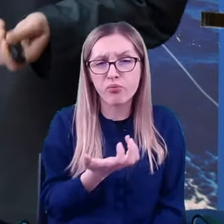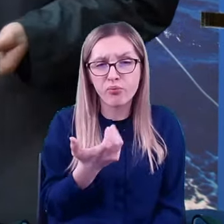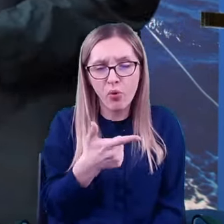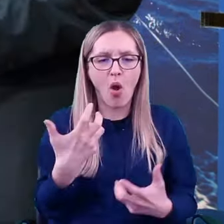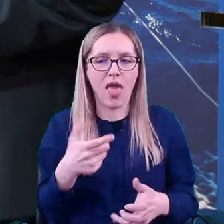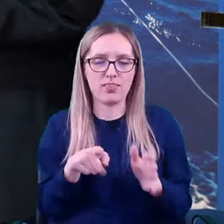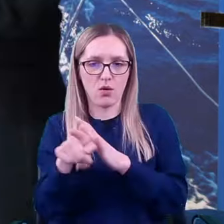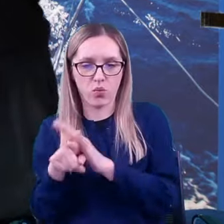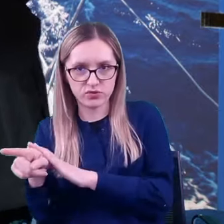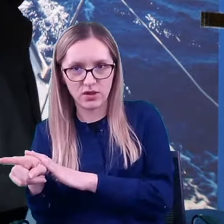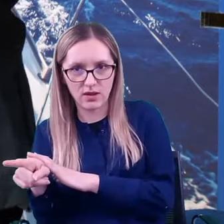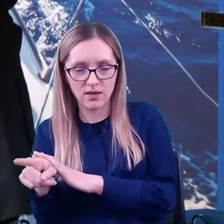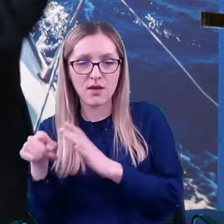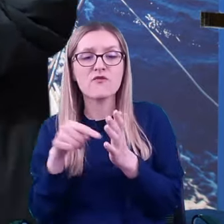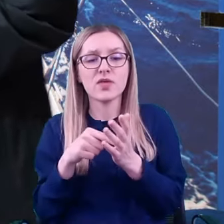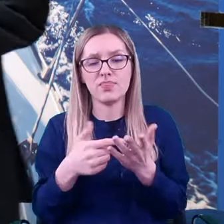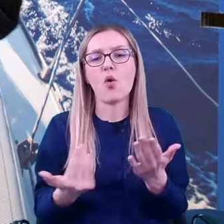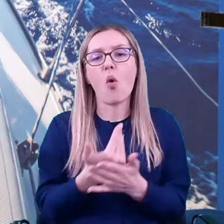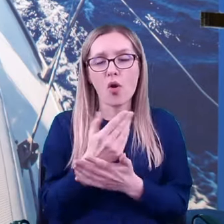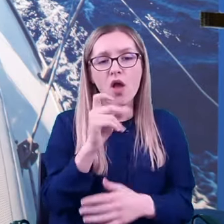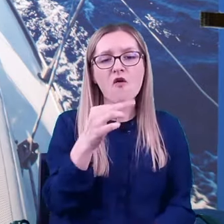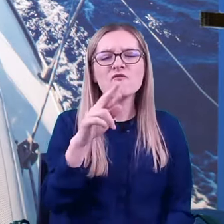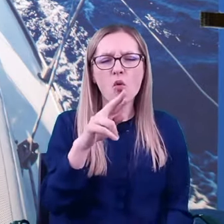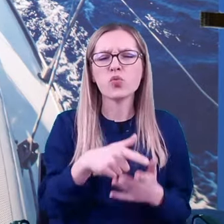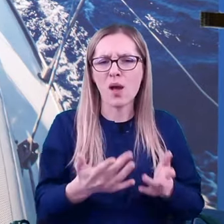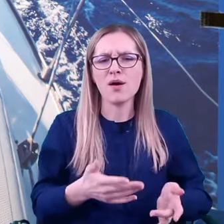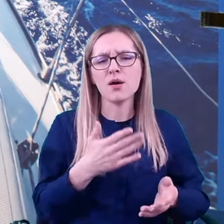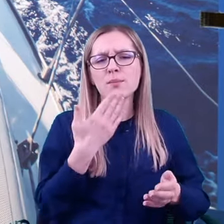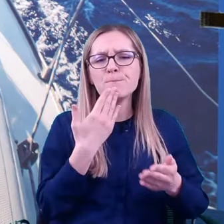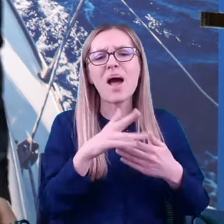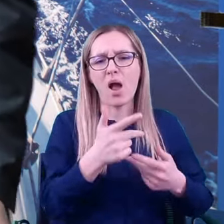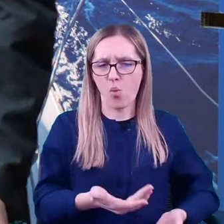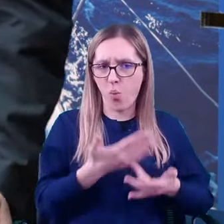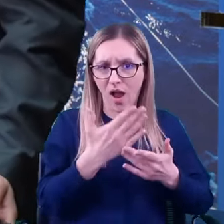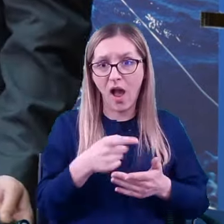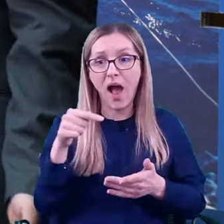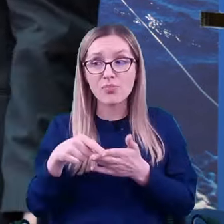This is advantageous, as hydrogen is flammable and it is a stable storage form.